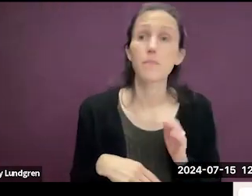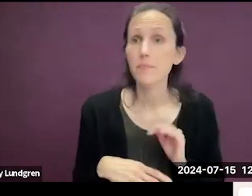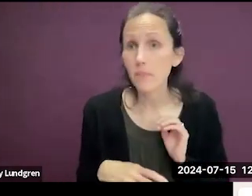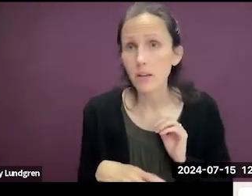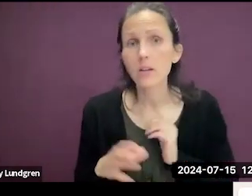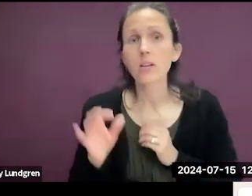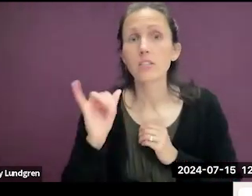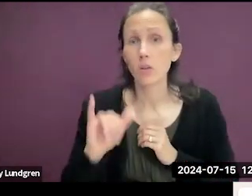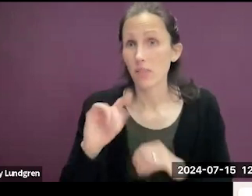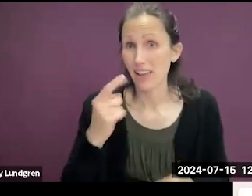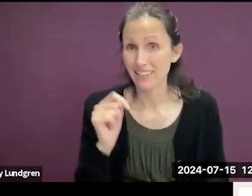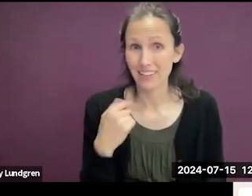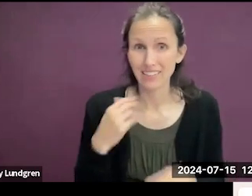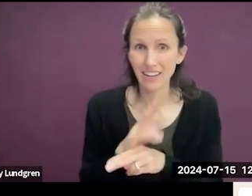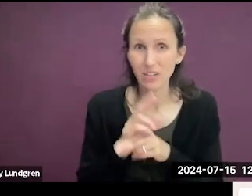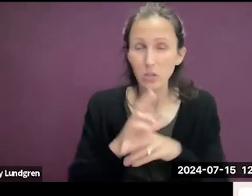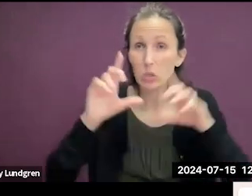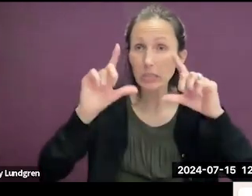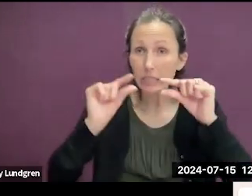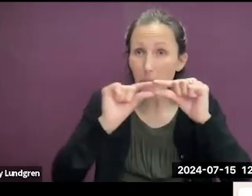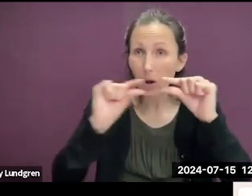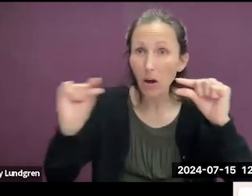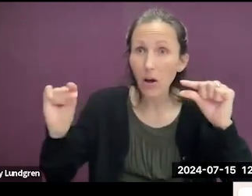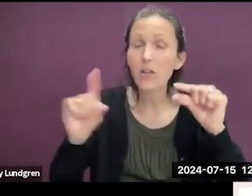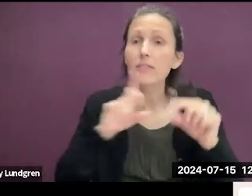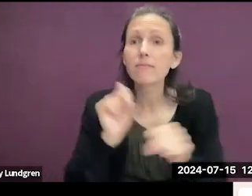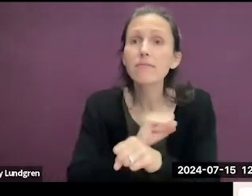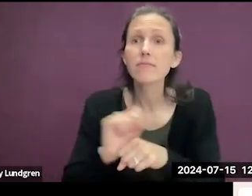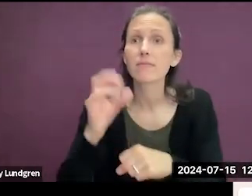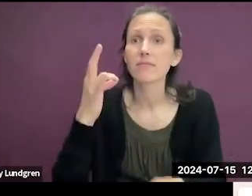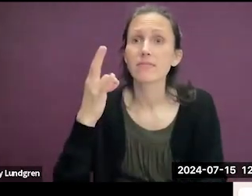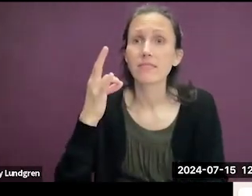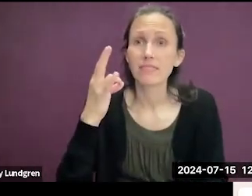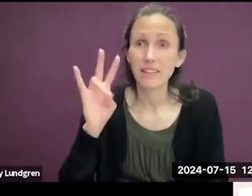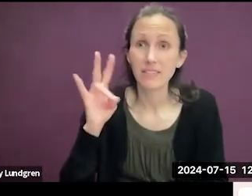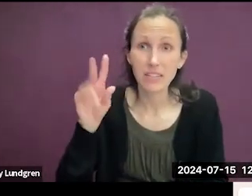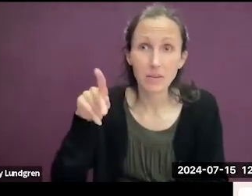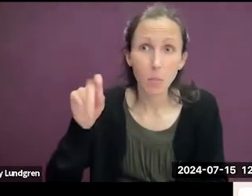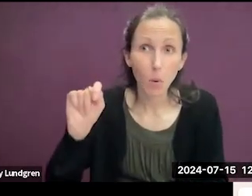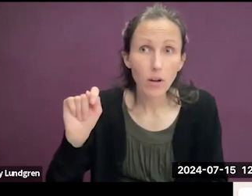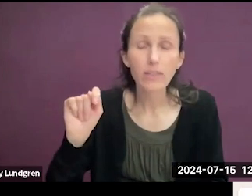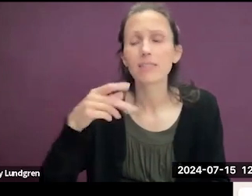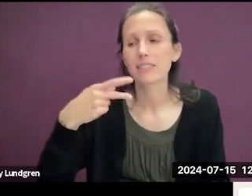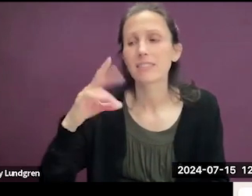that's a little bit smaller is actually 17-point font. So keep that in mind when I ask this first question of,